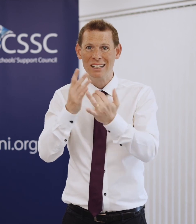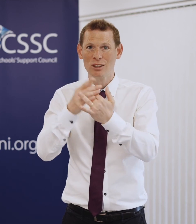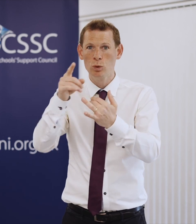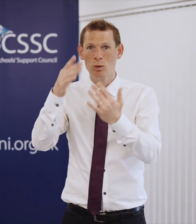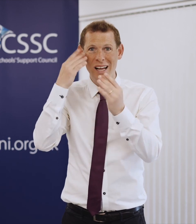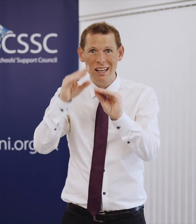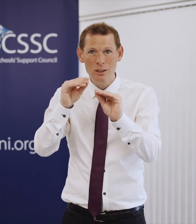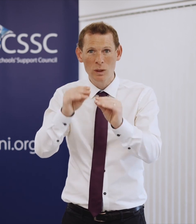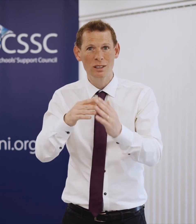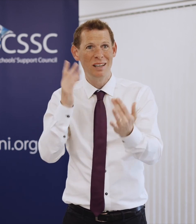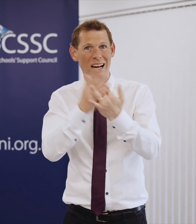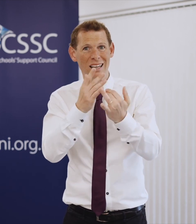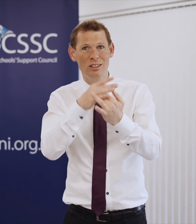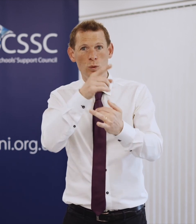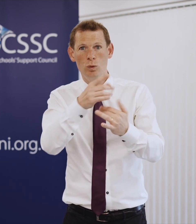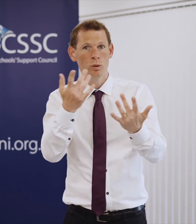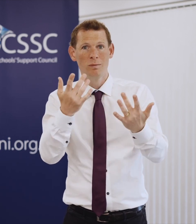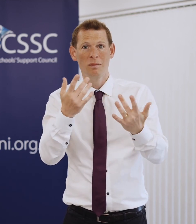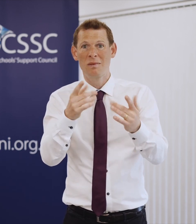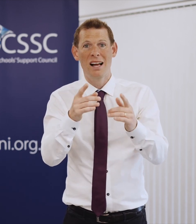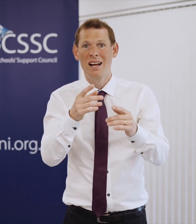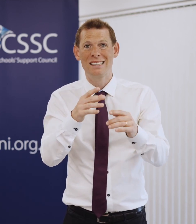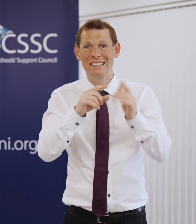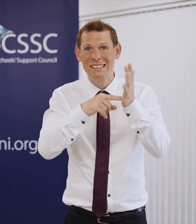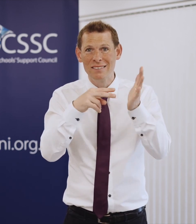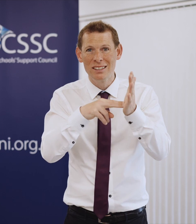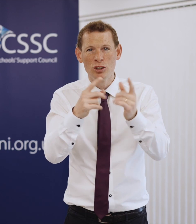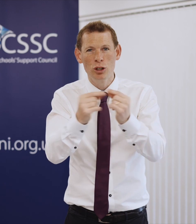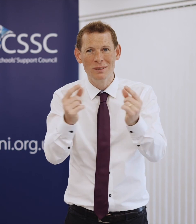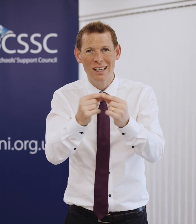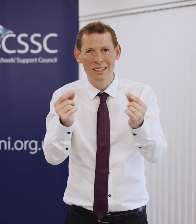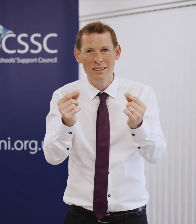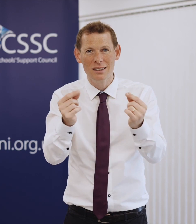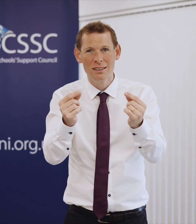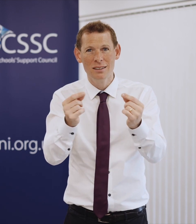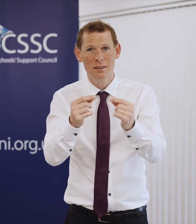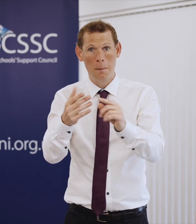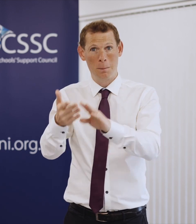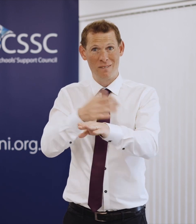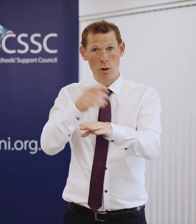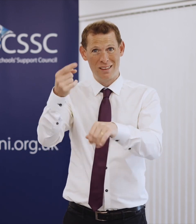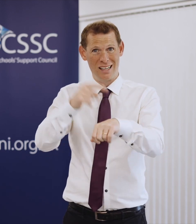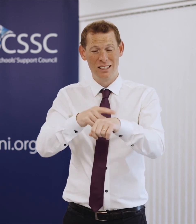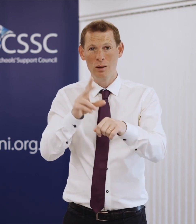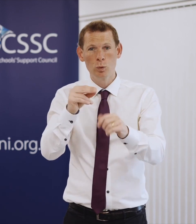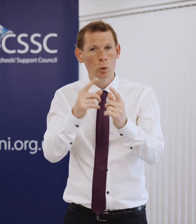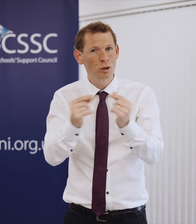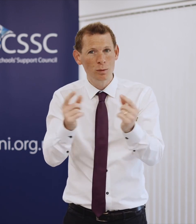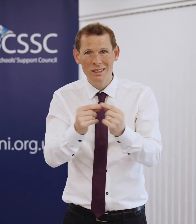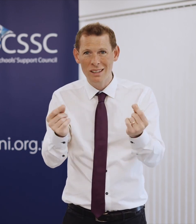because that meant that deaf people had access to education and subtitles were then put on TV. Before